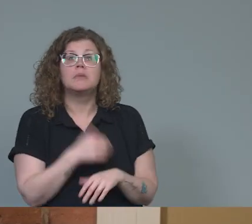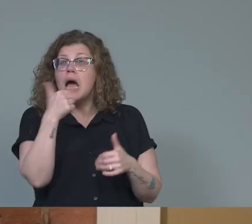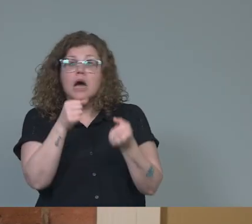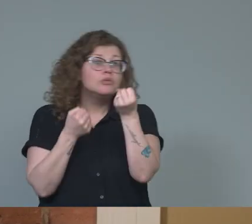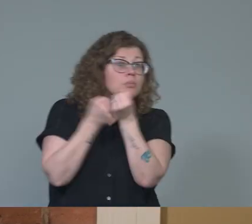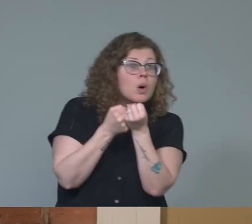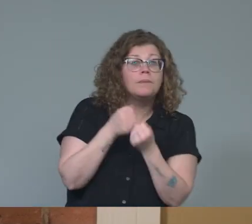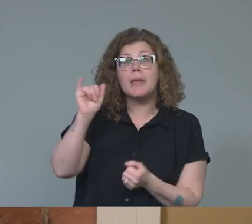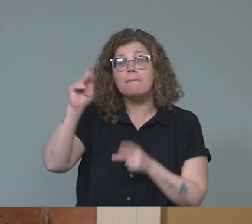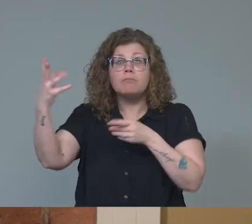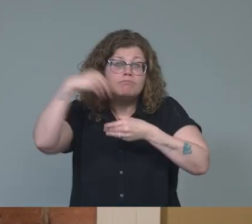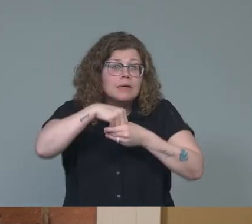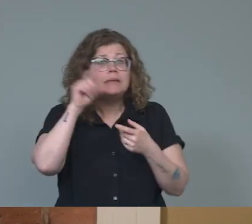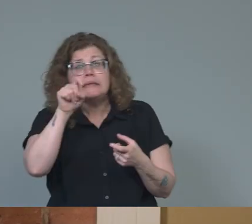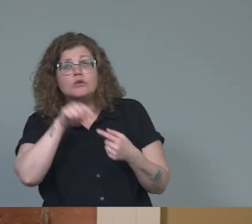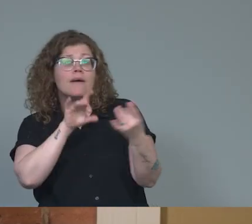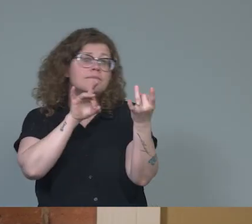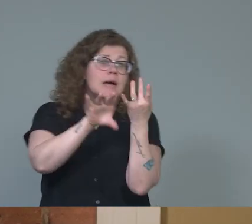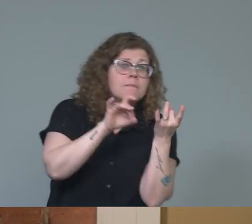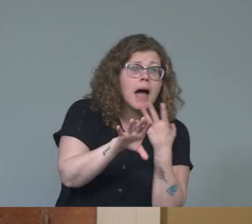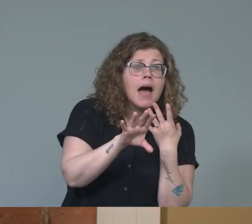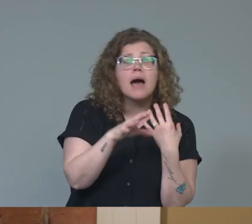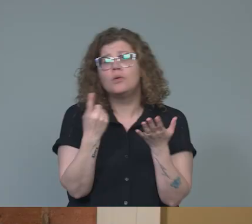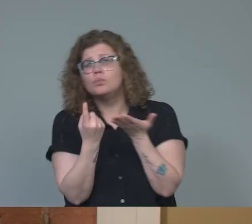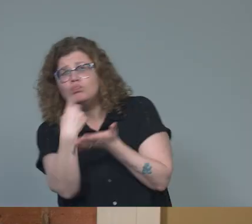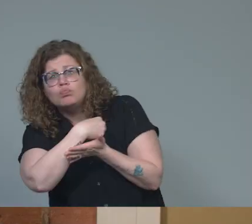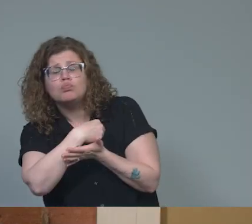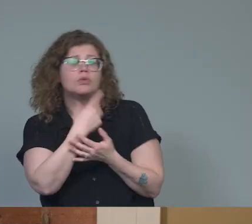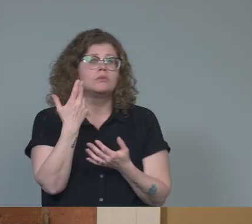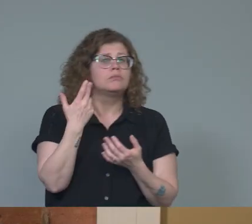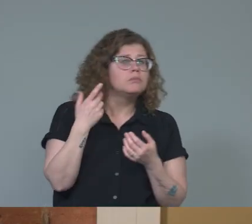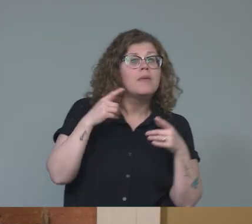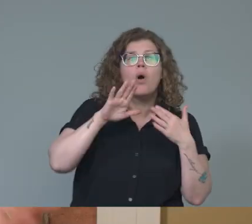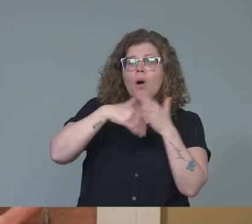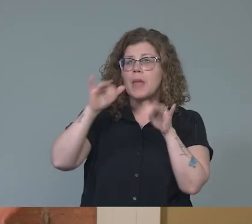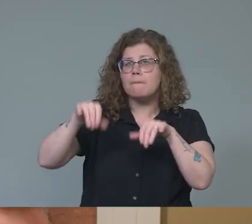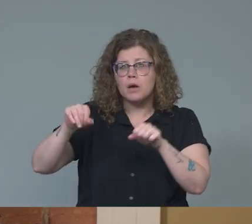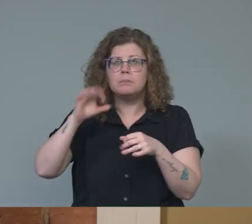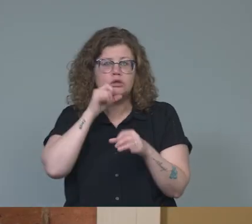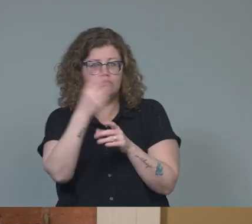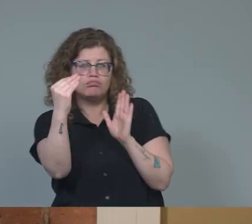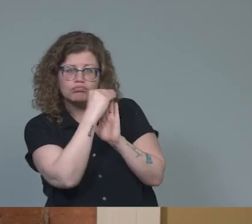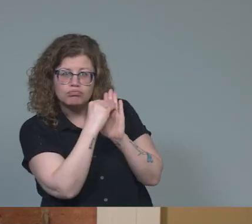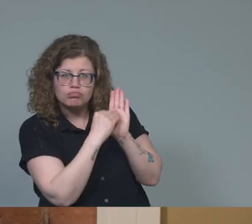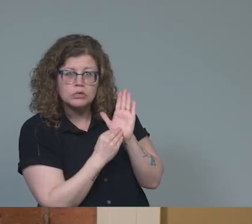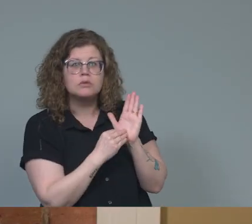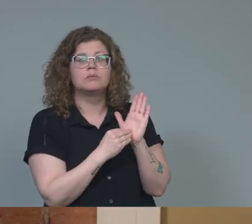that an artist creates, new things come up that we haven't thought of before, and new people have to come in and look at the detailed design report